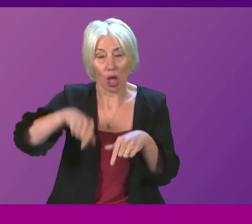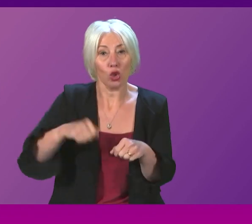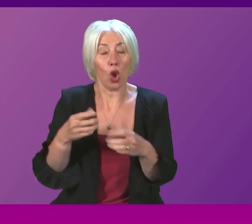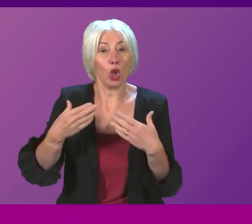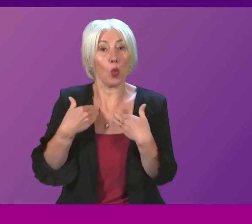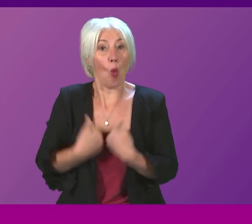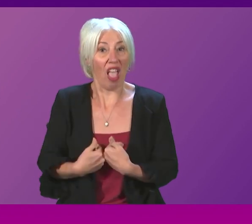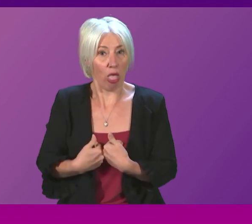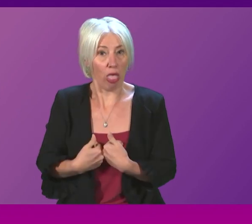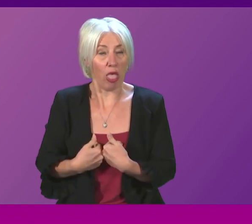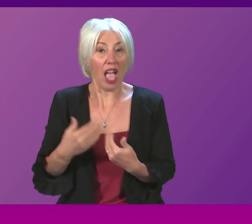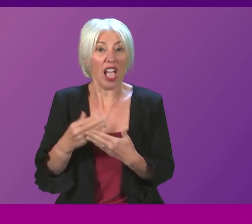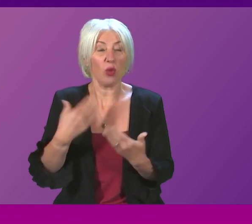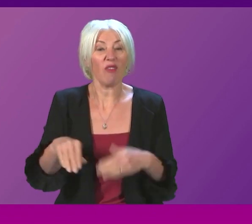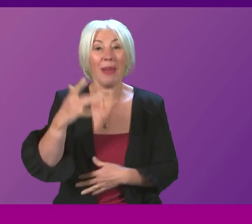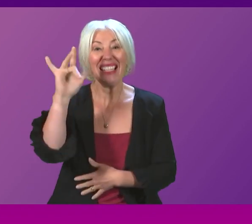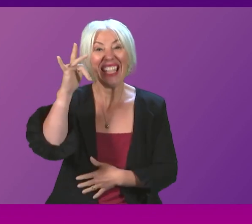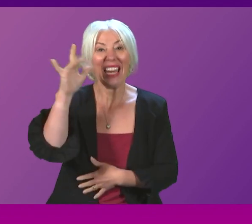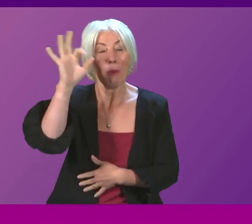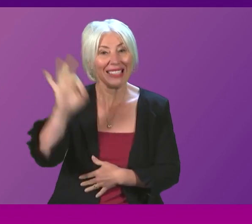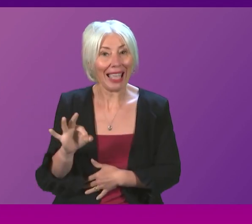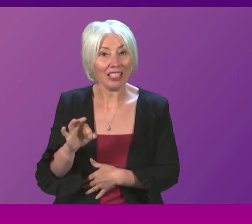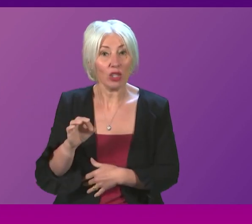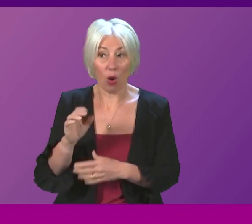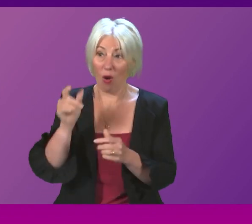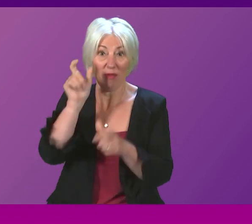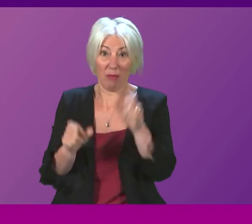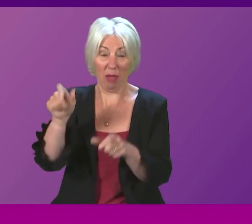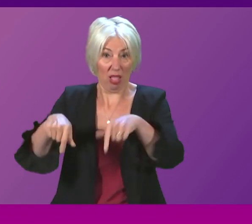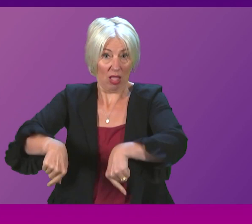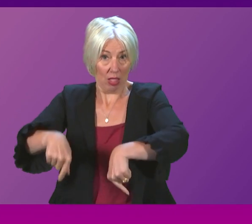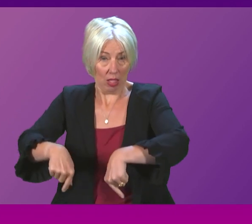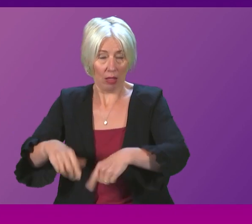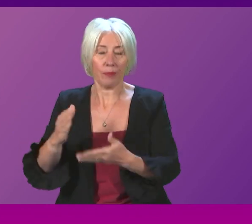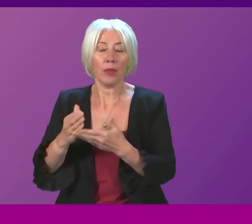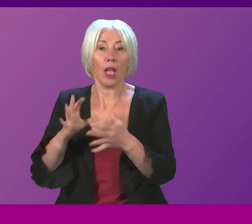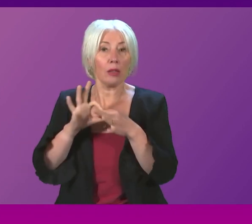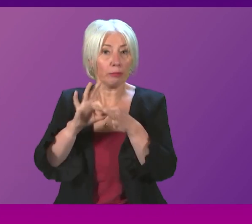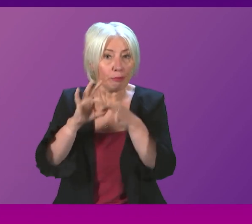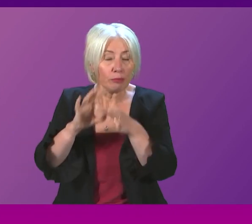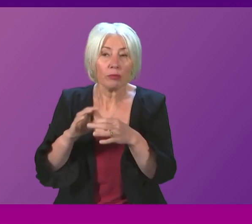by just 10 per cent of households and that there is a direct link between extreme wealth